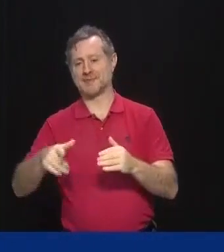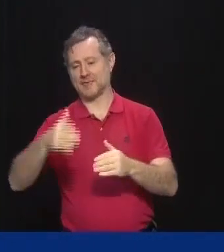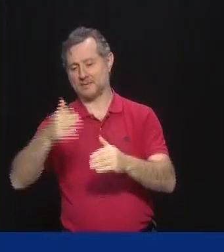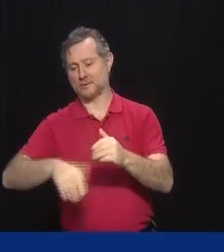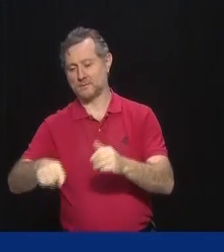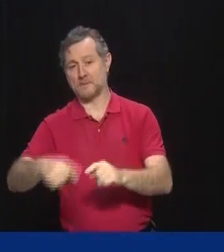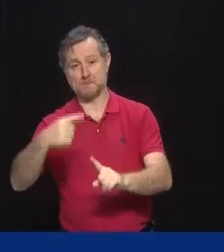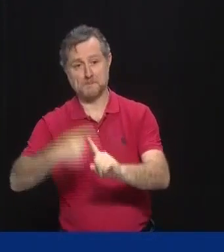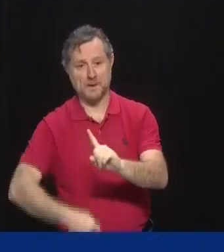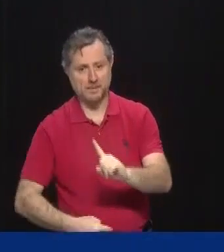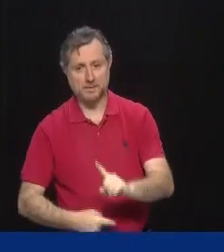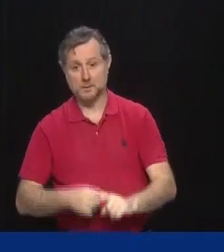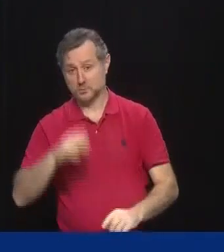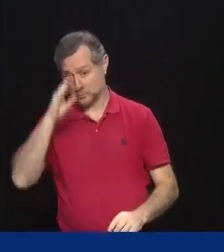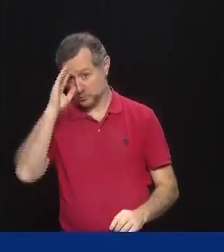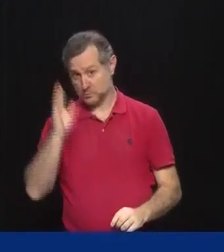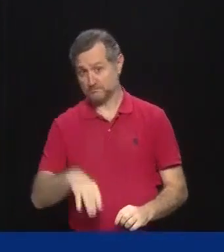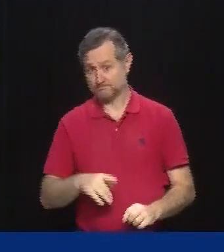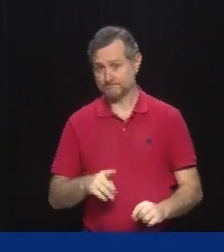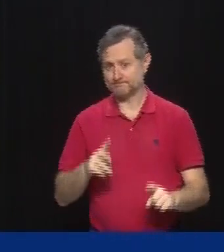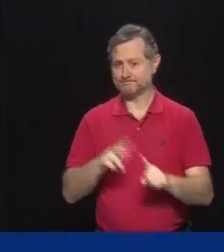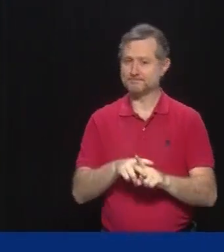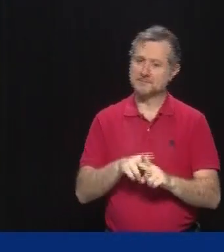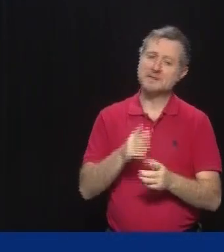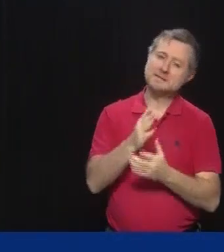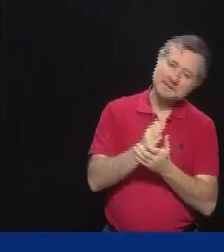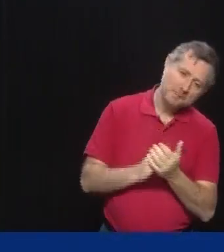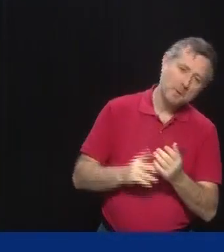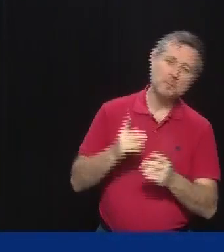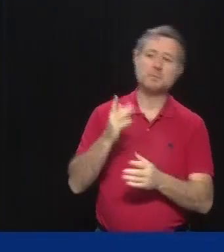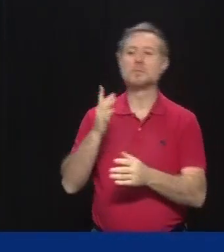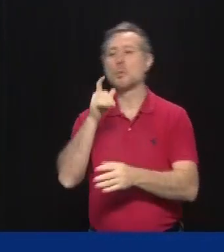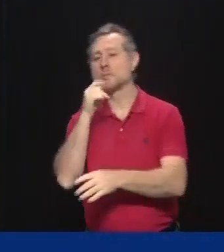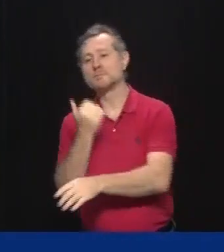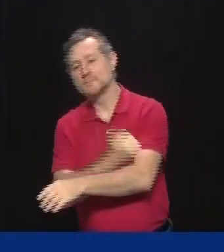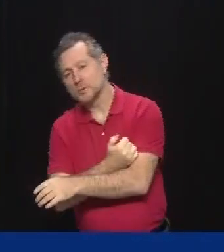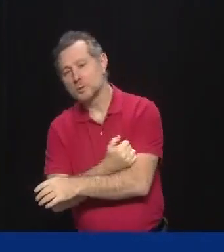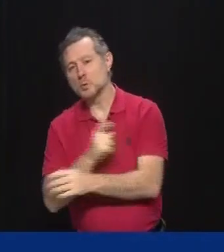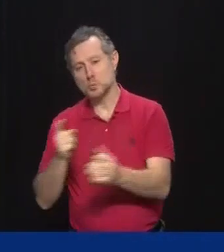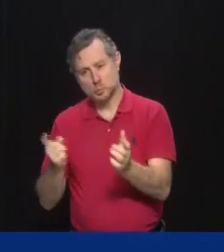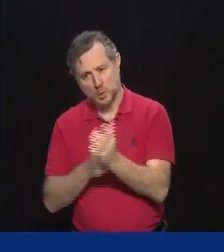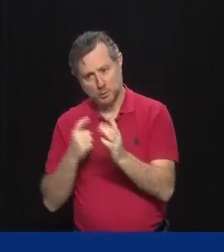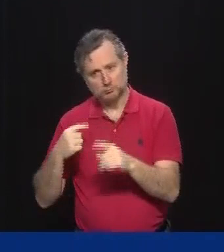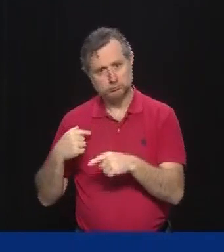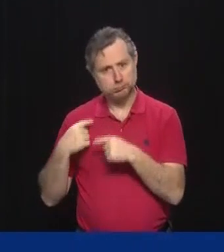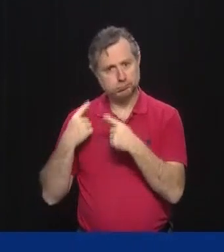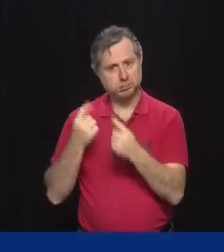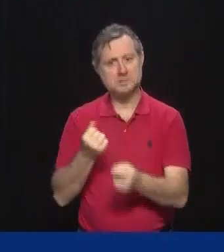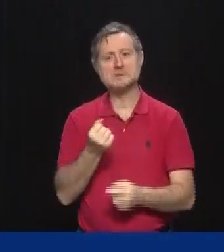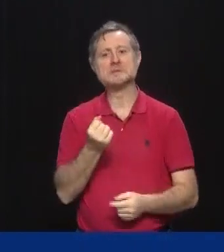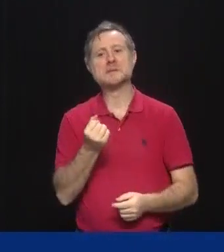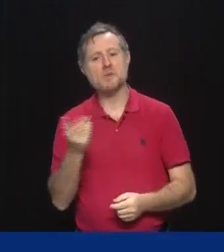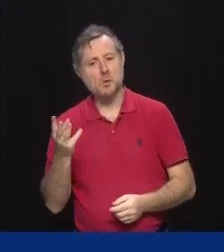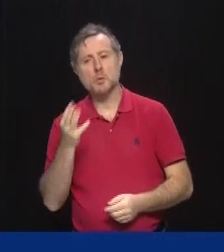THE TOPIC OF VACCINE MANDATE, THE BILLS STADIUM MANDATE GOES